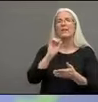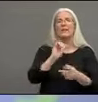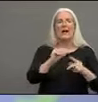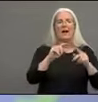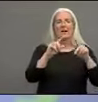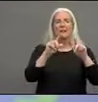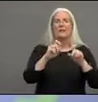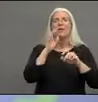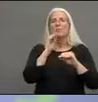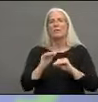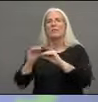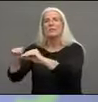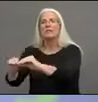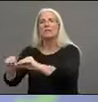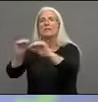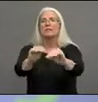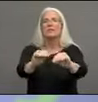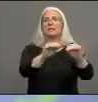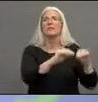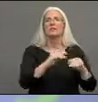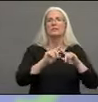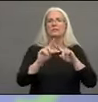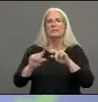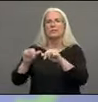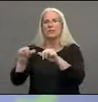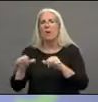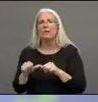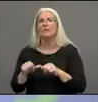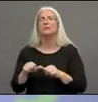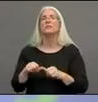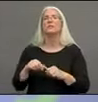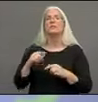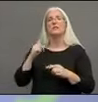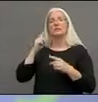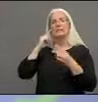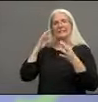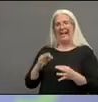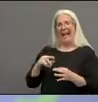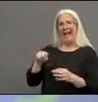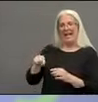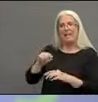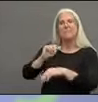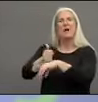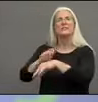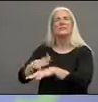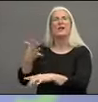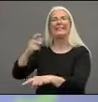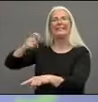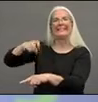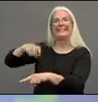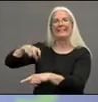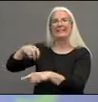where is the biggest need, where we see some case numbers. That we feel it's important to go to the community